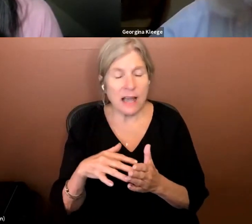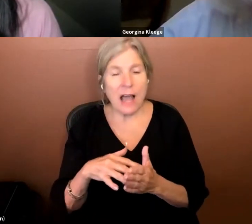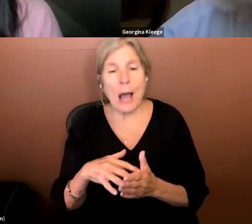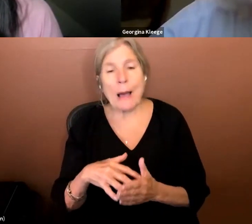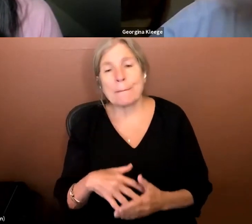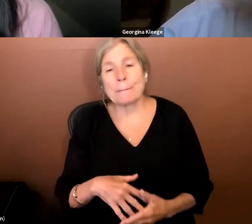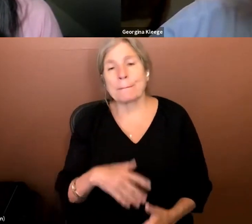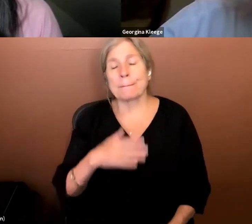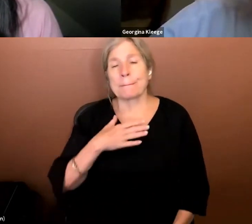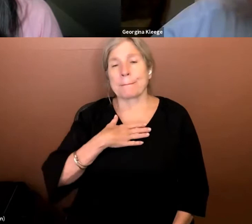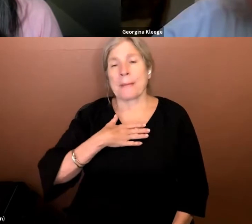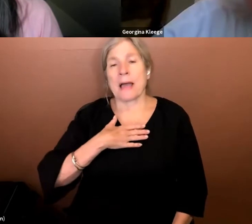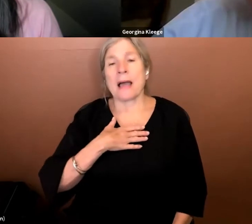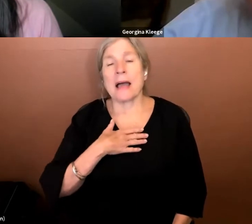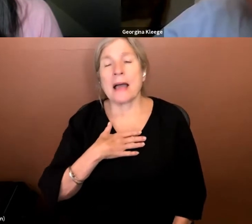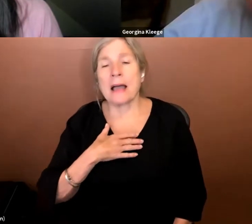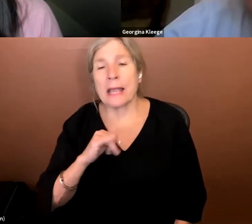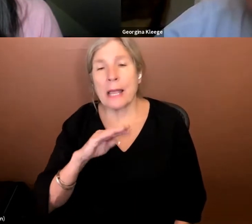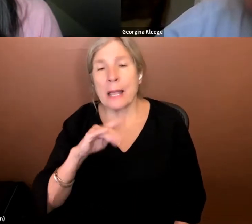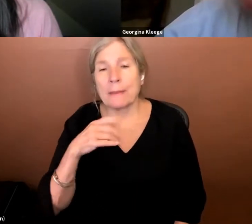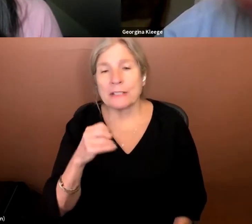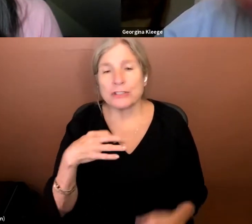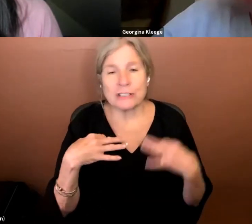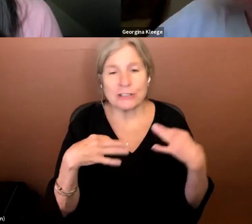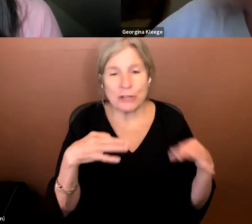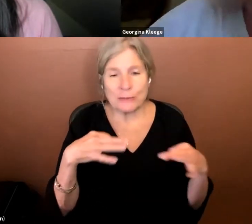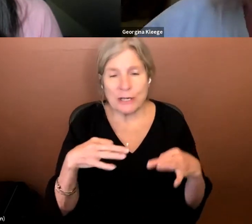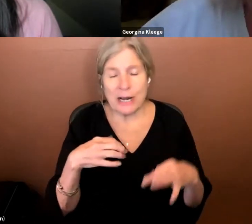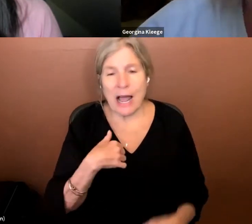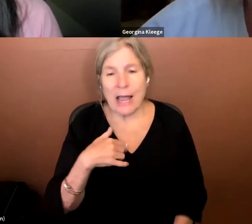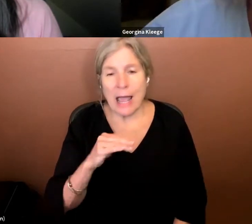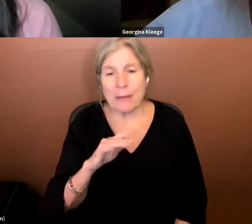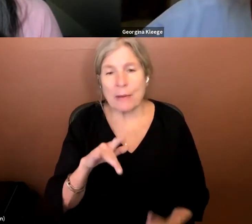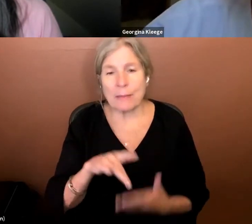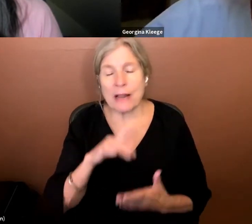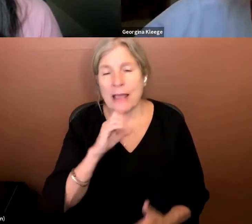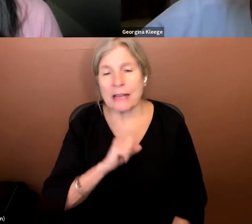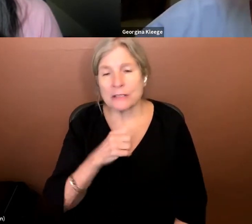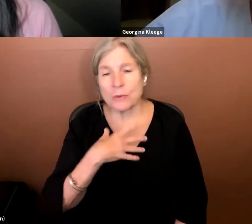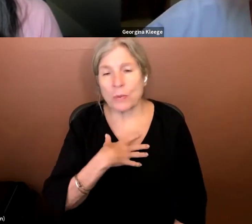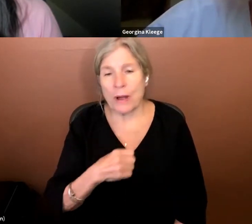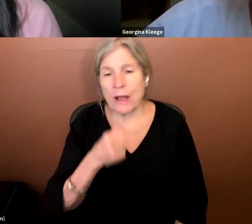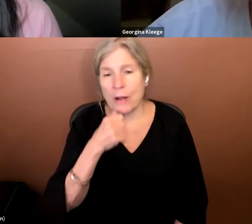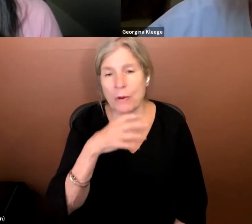My image description. I am a middle-aged white woman with shoulder